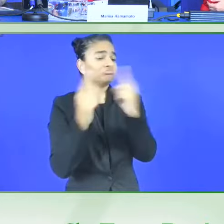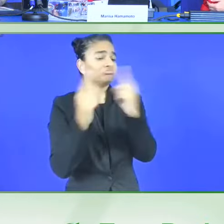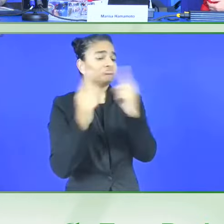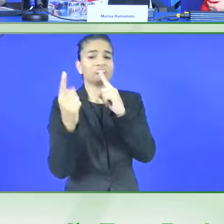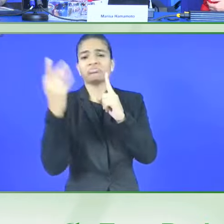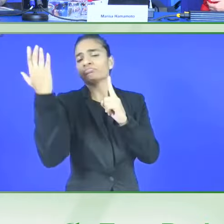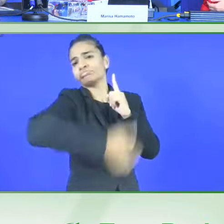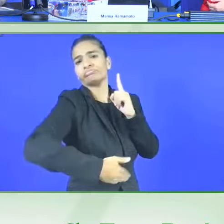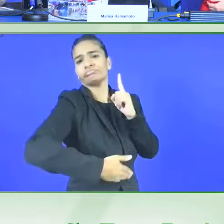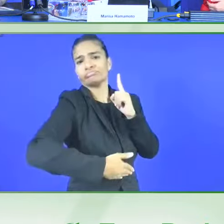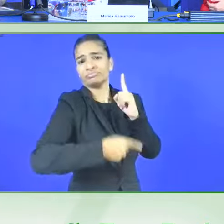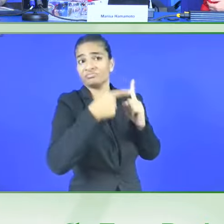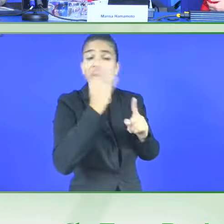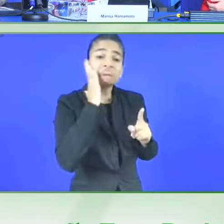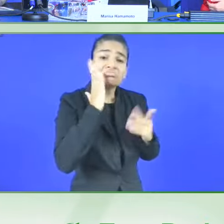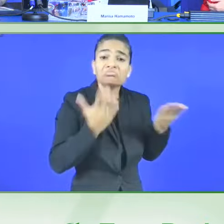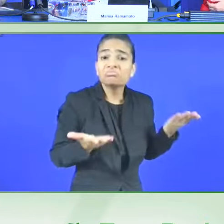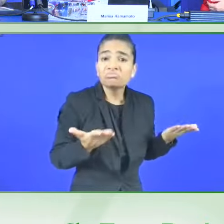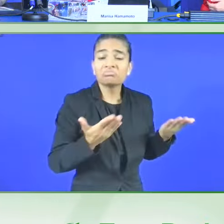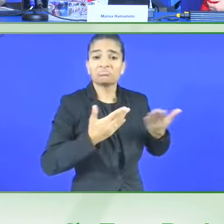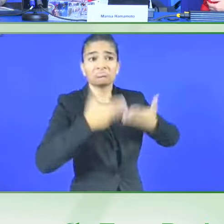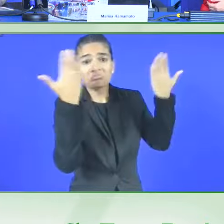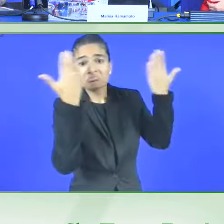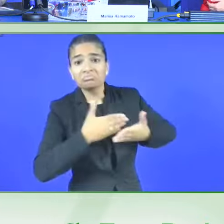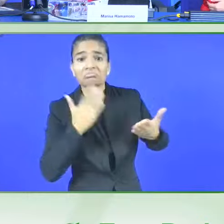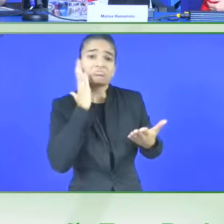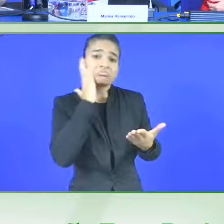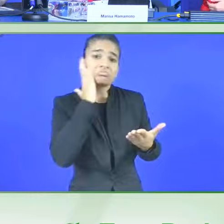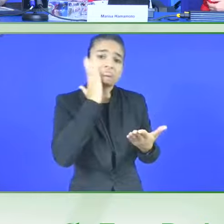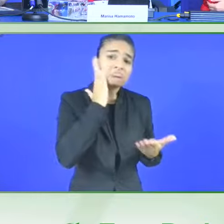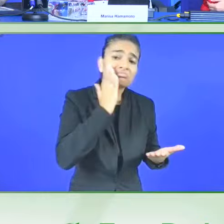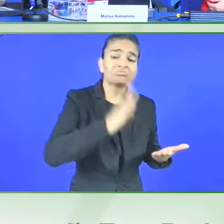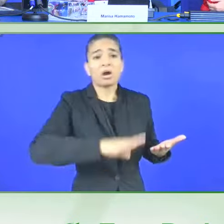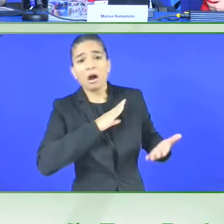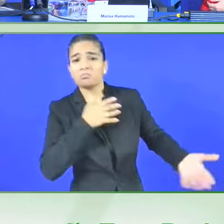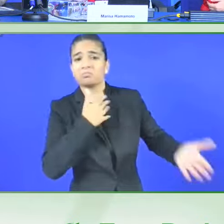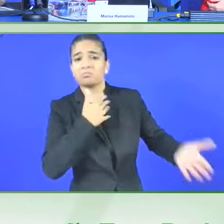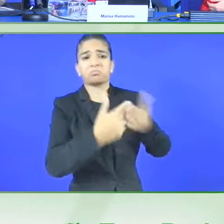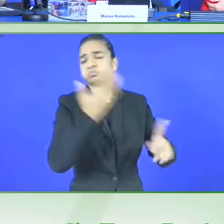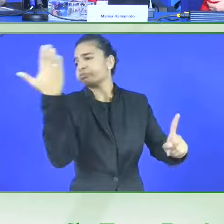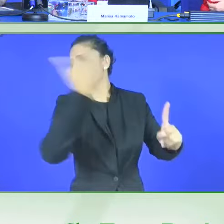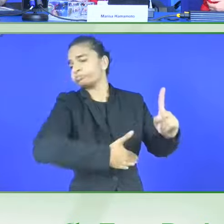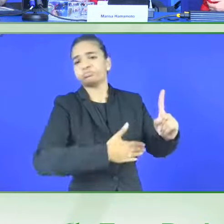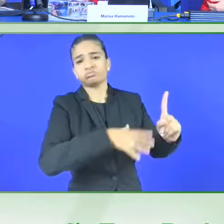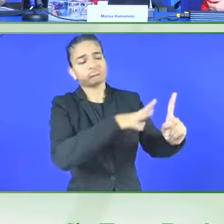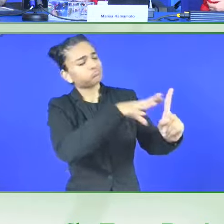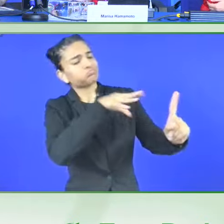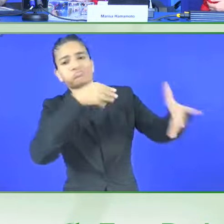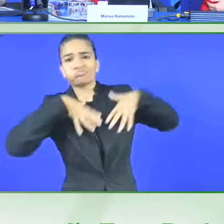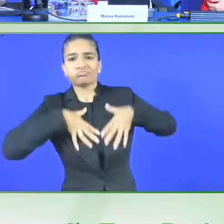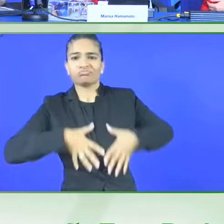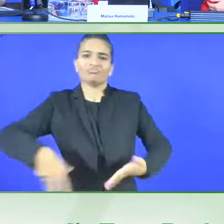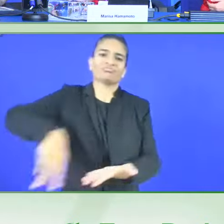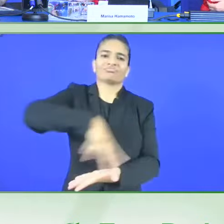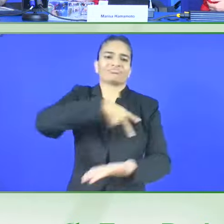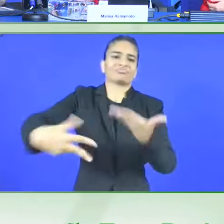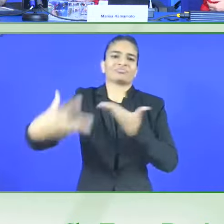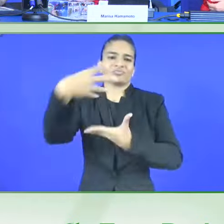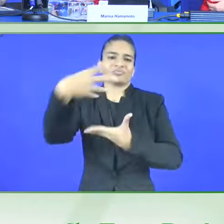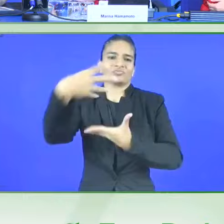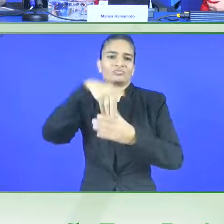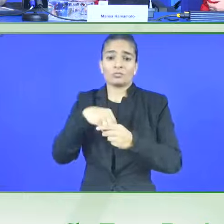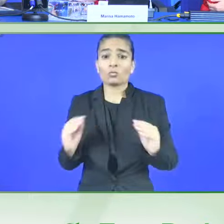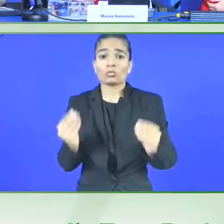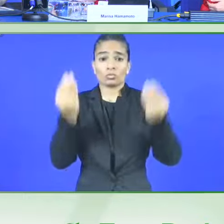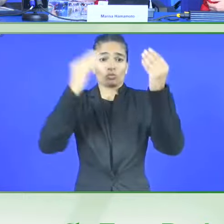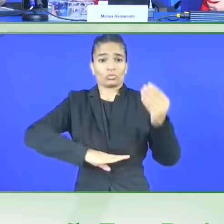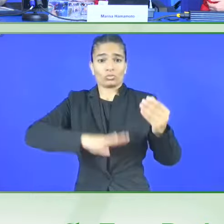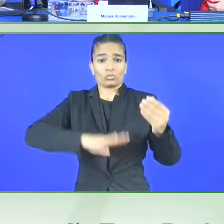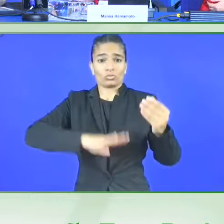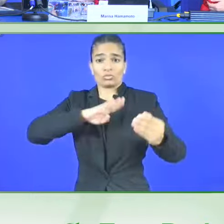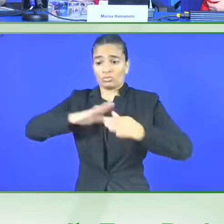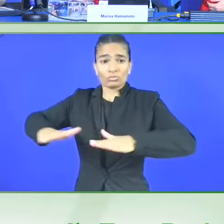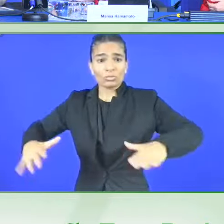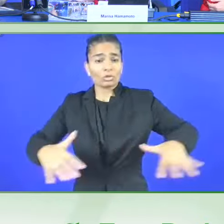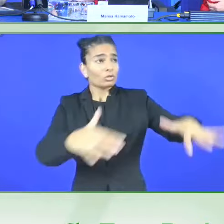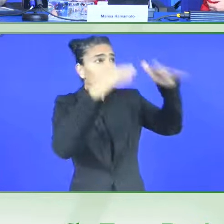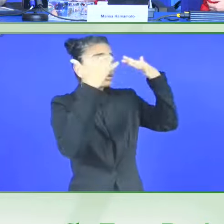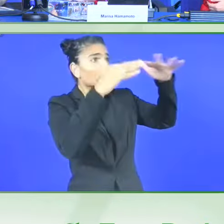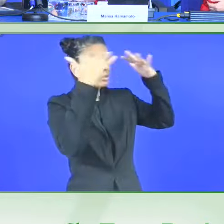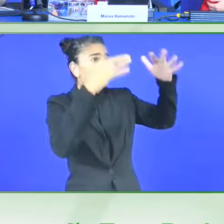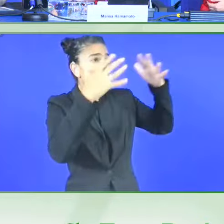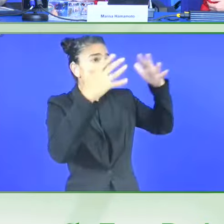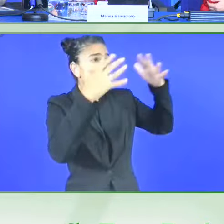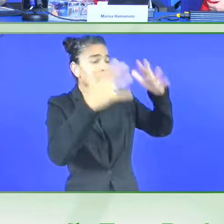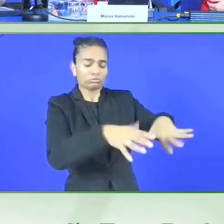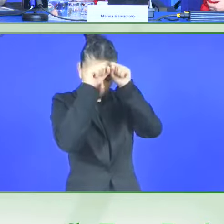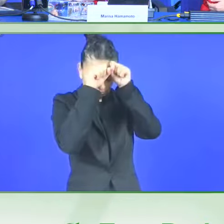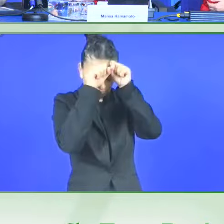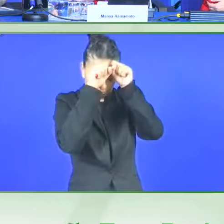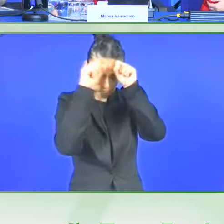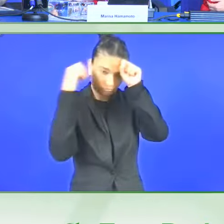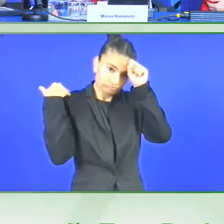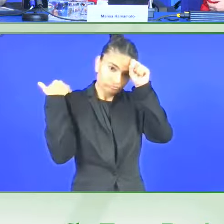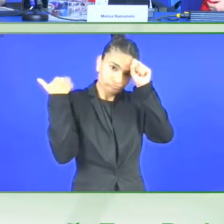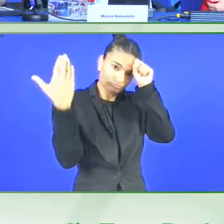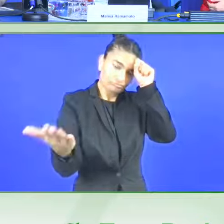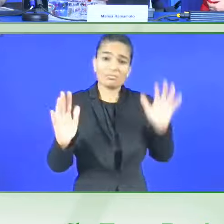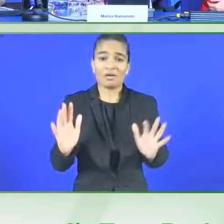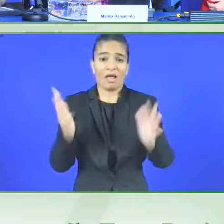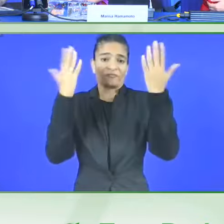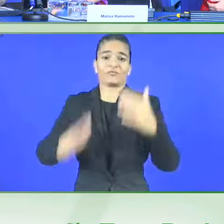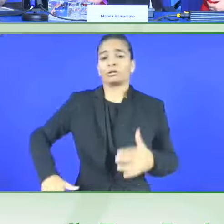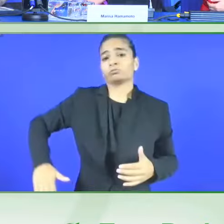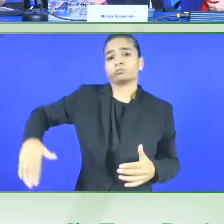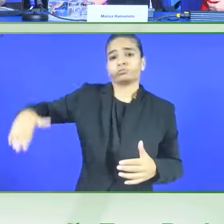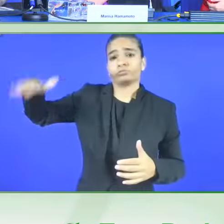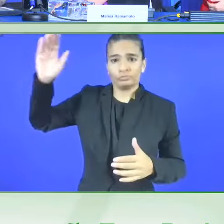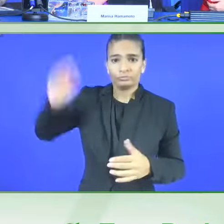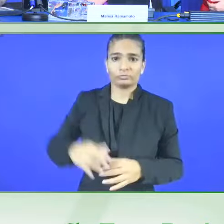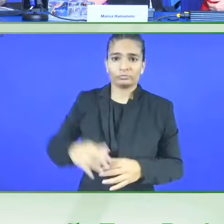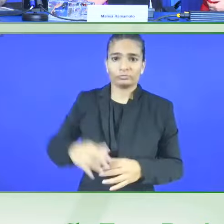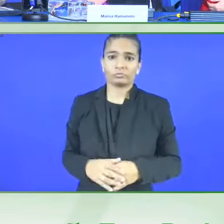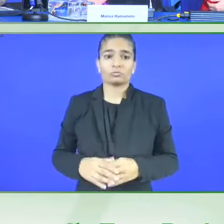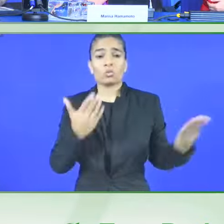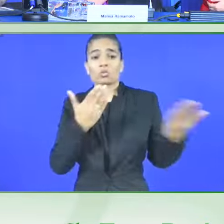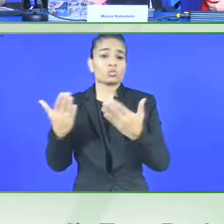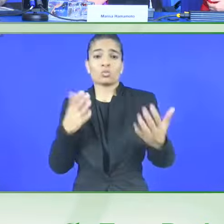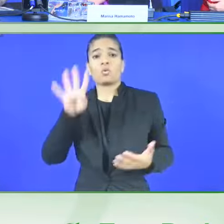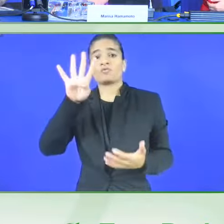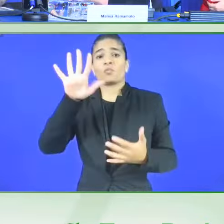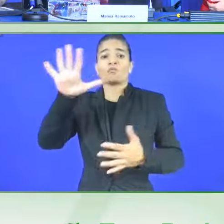If you want to change the world to be more inclusive and accessible, we cannot learn